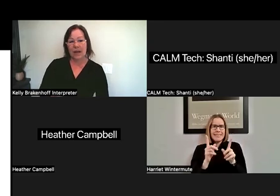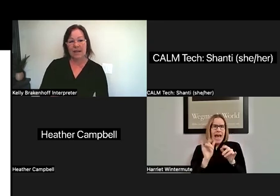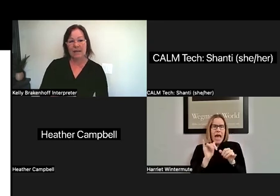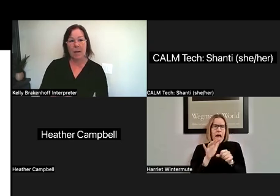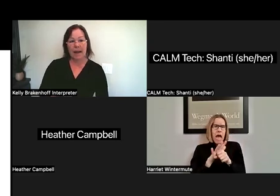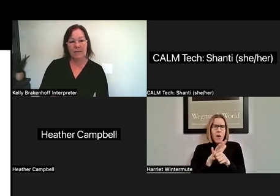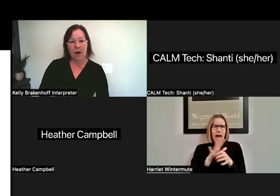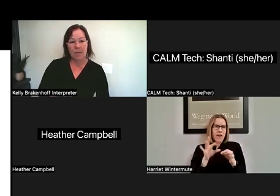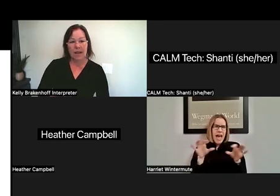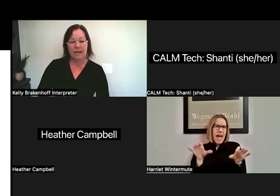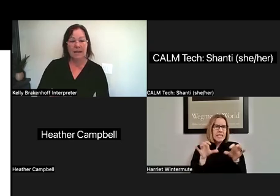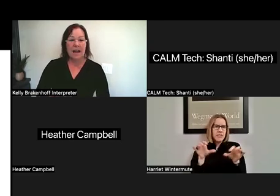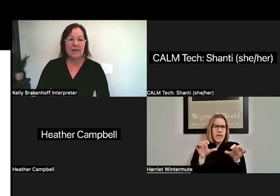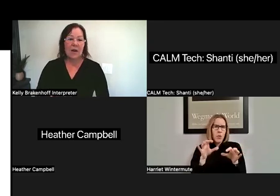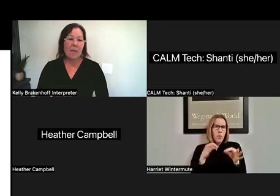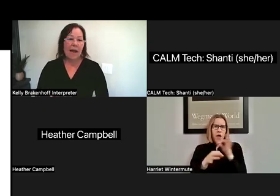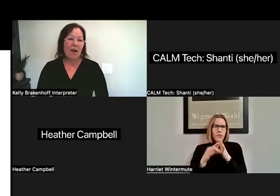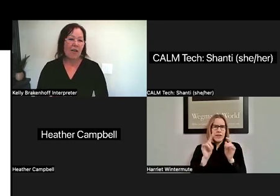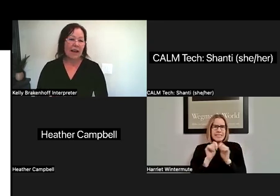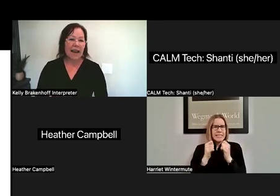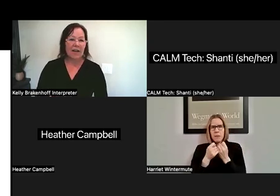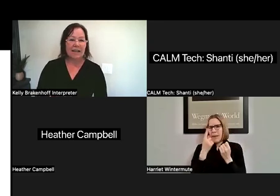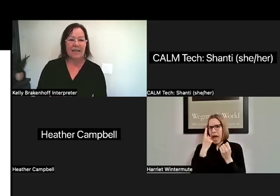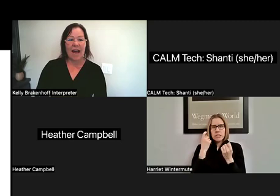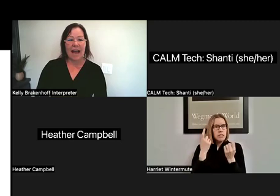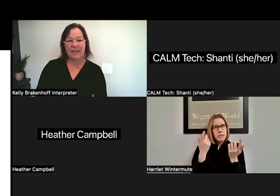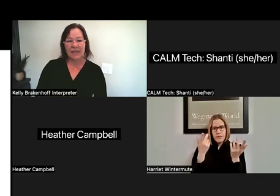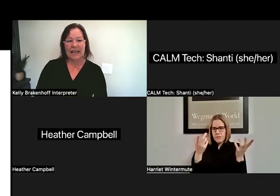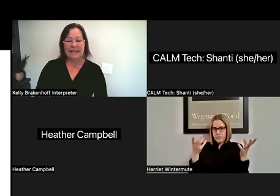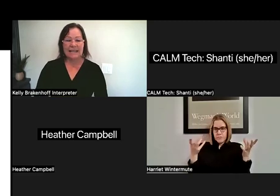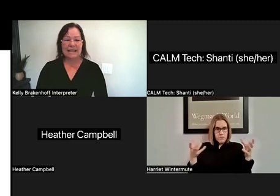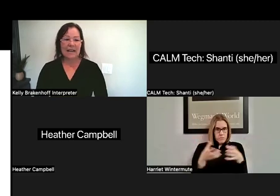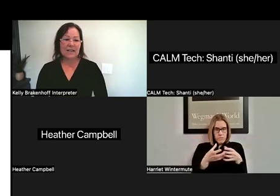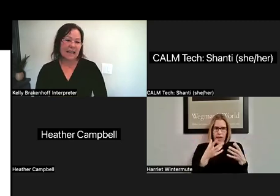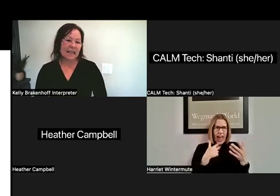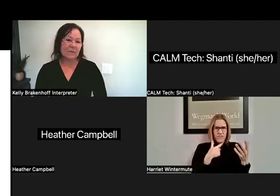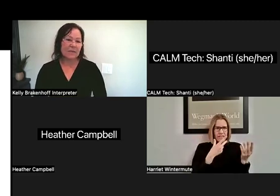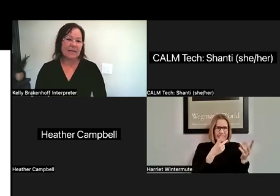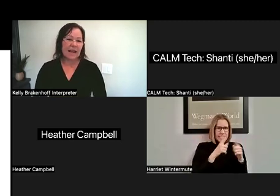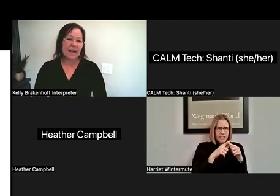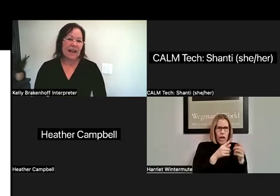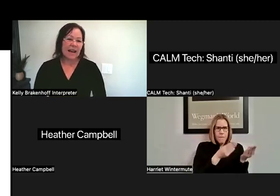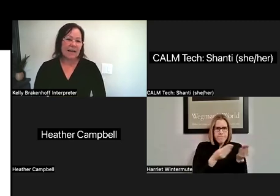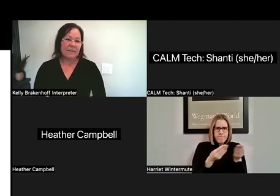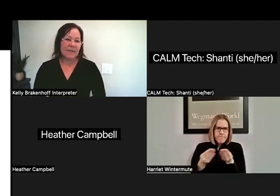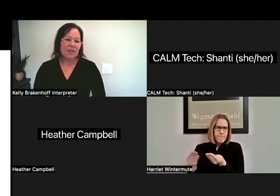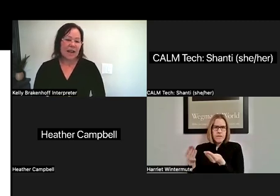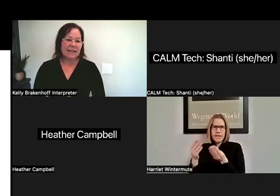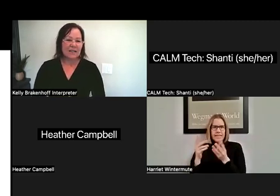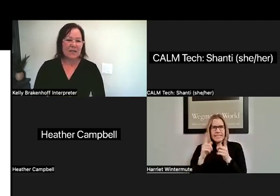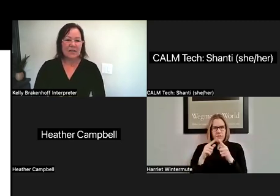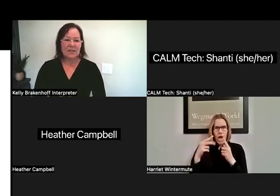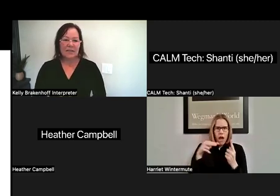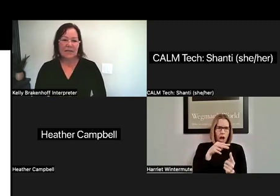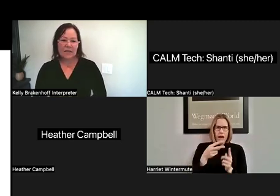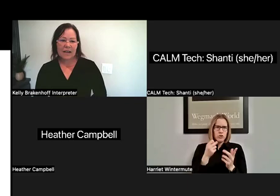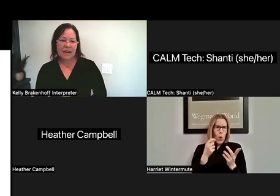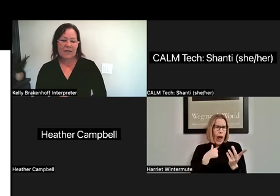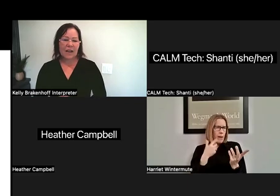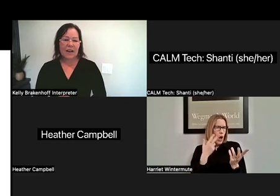with my department. So I might call it areas of activities instead of teams. I'm trying to figure